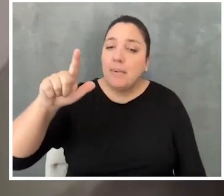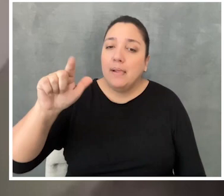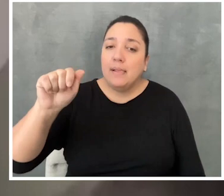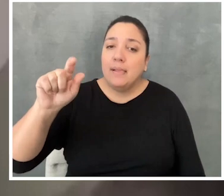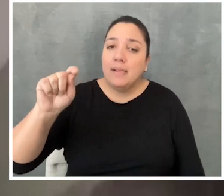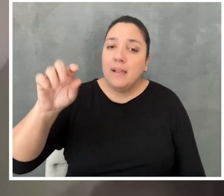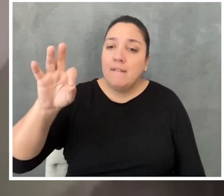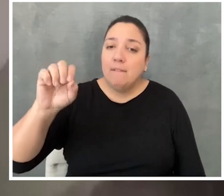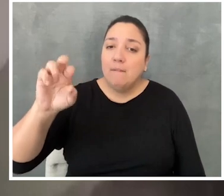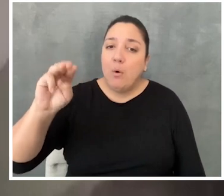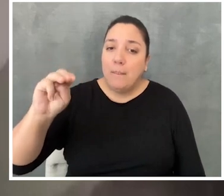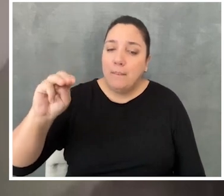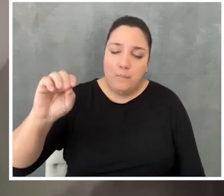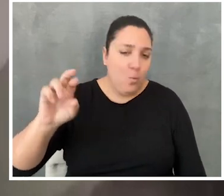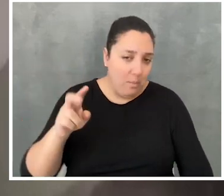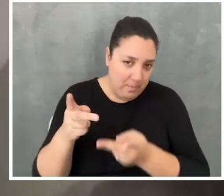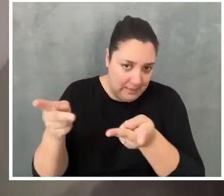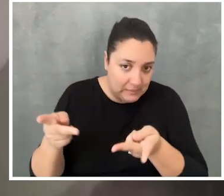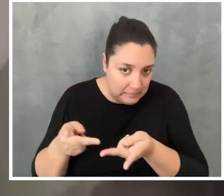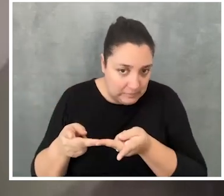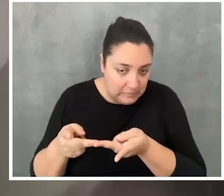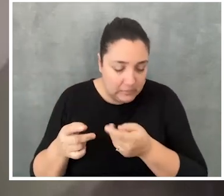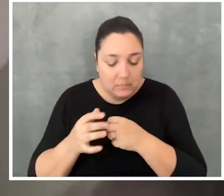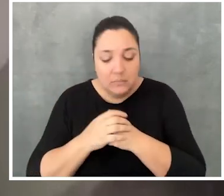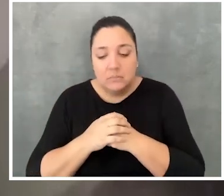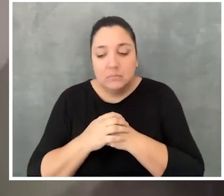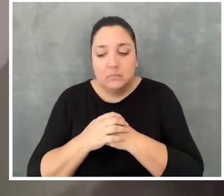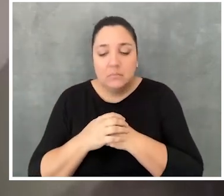do our advocacy. Among them are